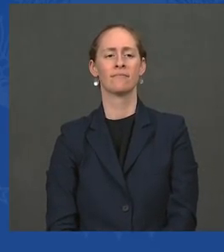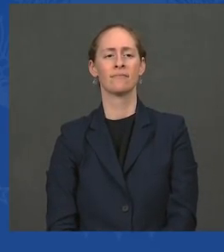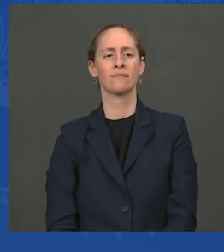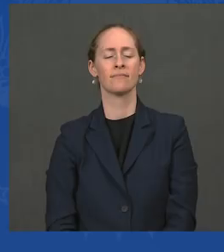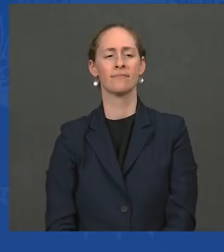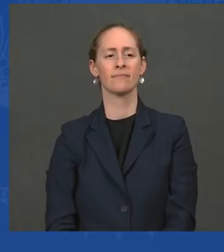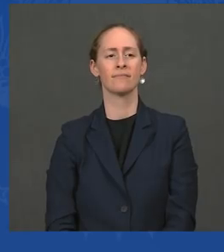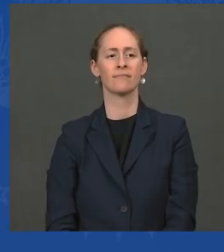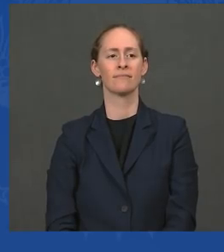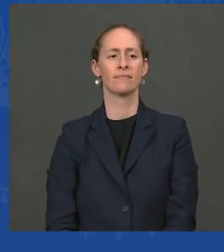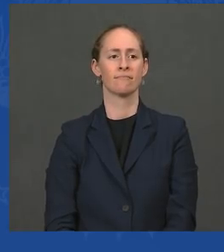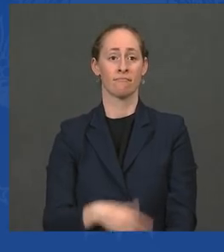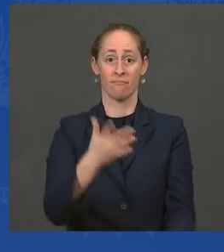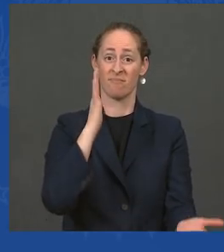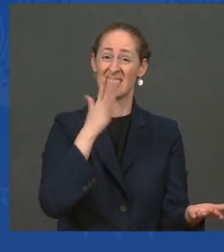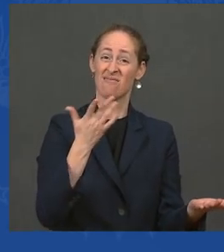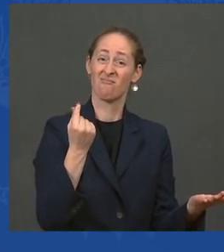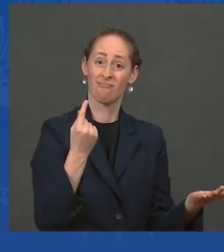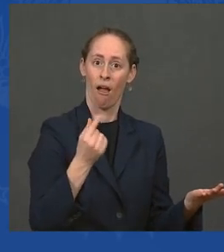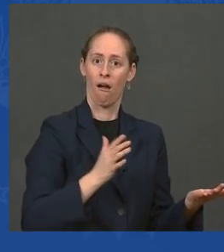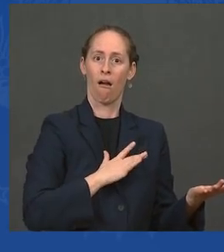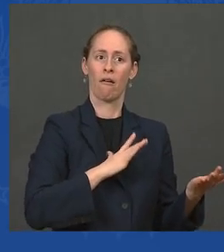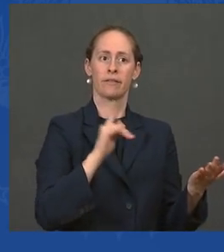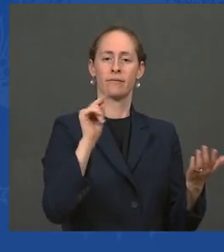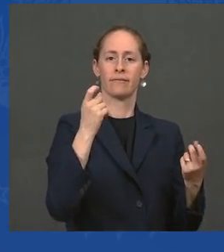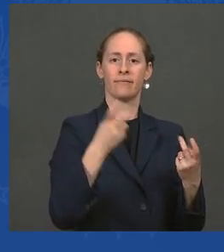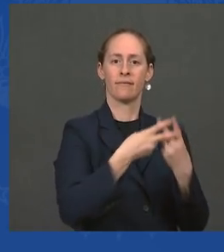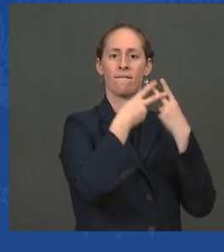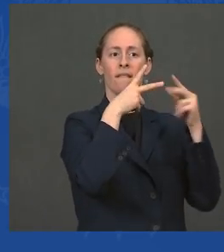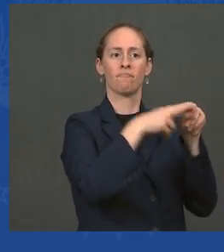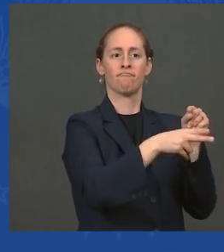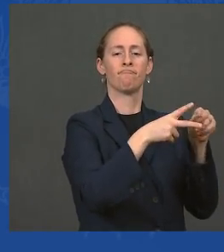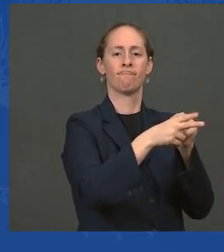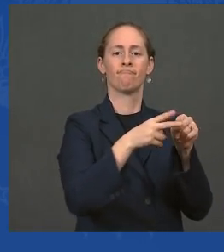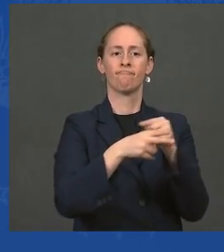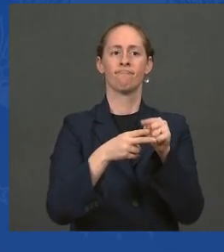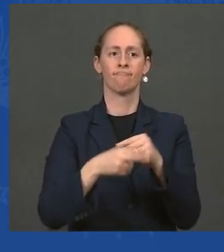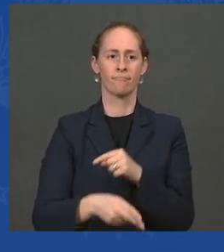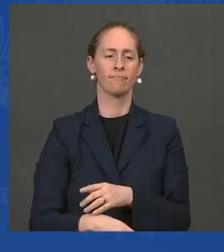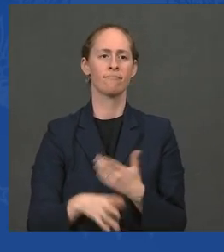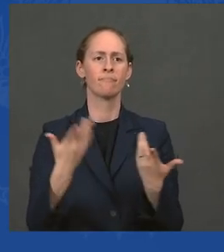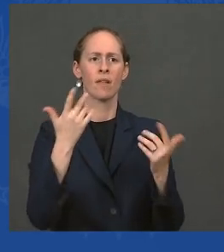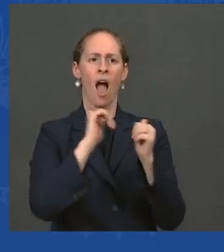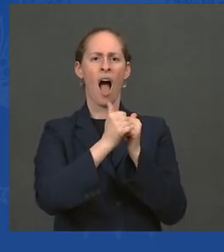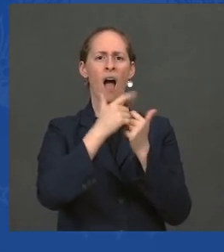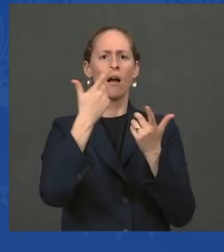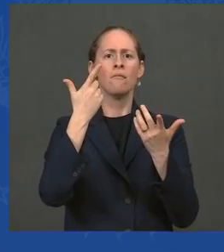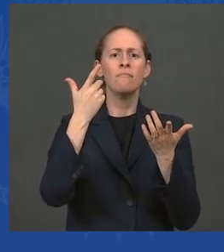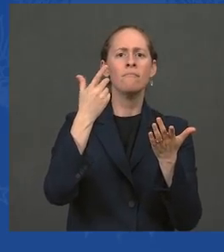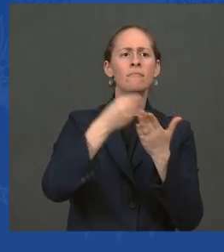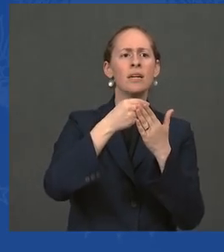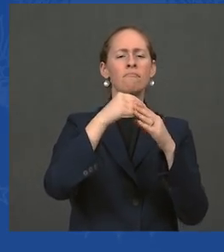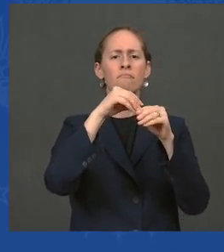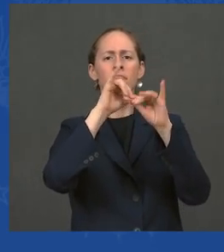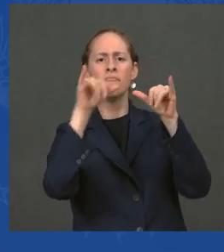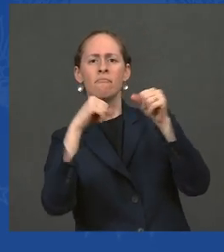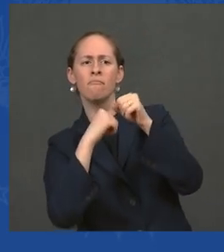And, by the way, if you notice the -- you know, the way you usually pay for infrastructure bill -- infrastructure is by gasoline taxes?